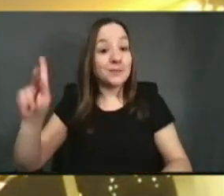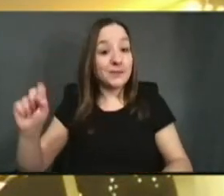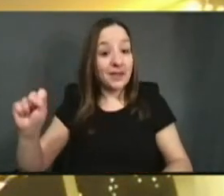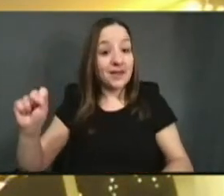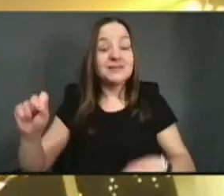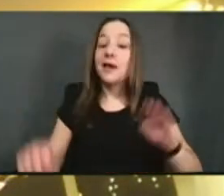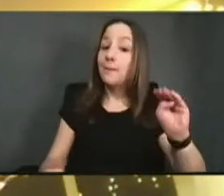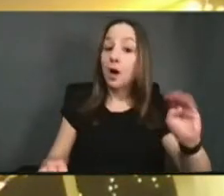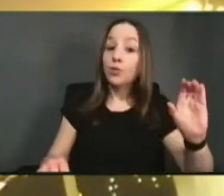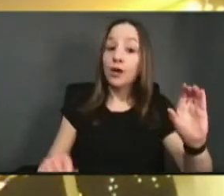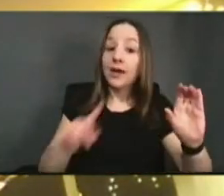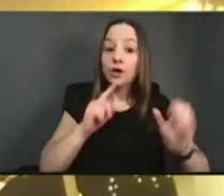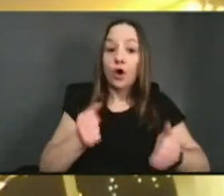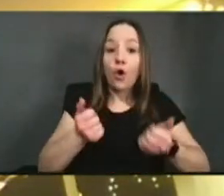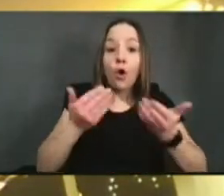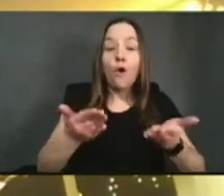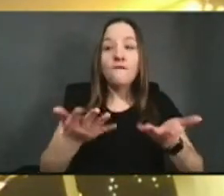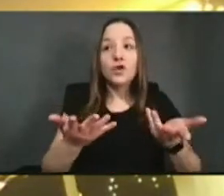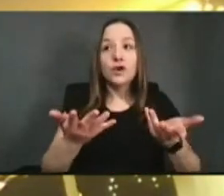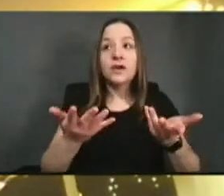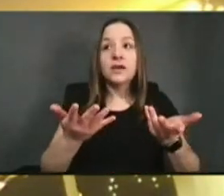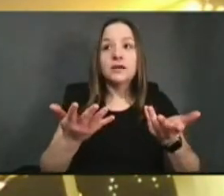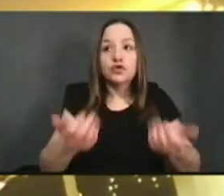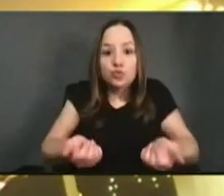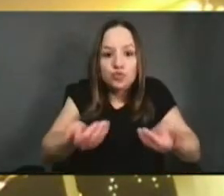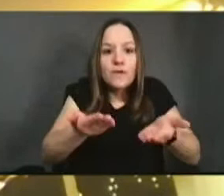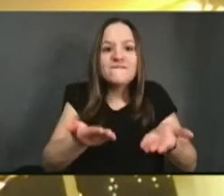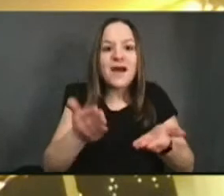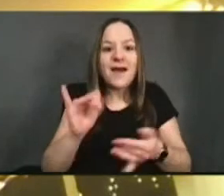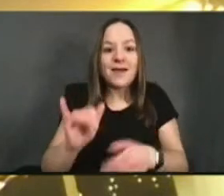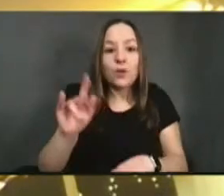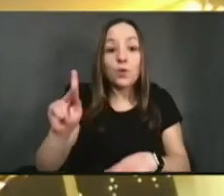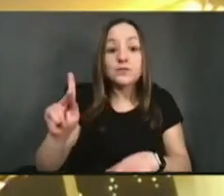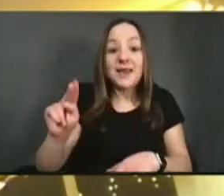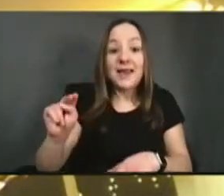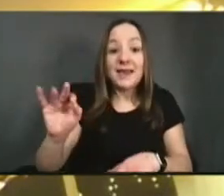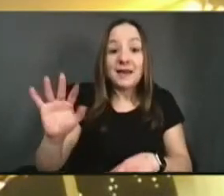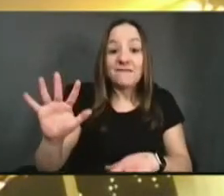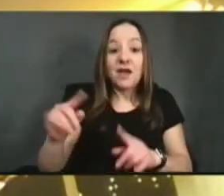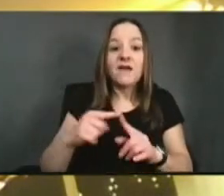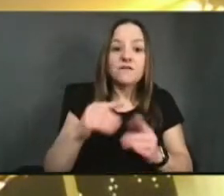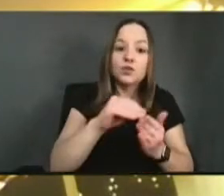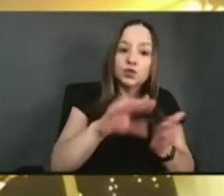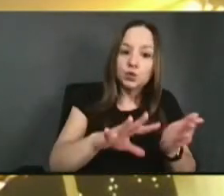why M.C.P.S. and the county generally are offering to